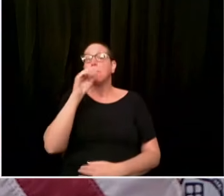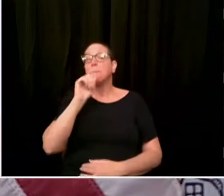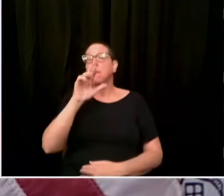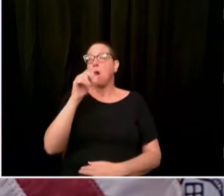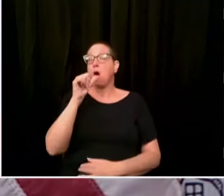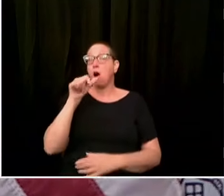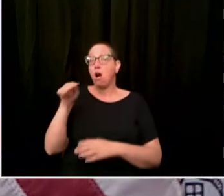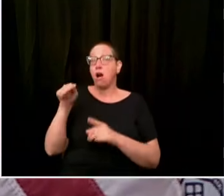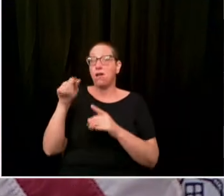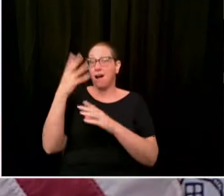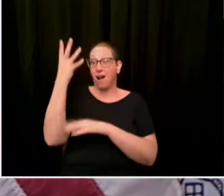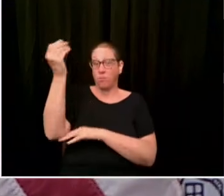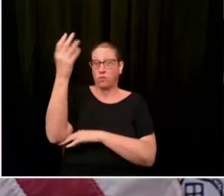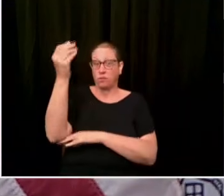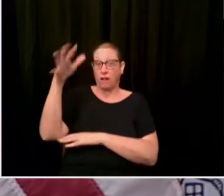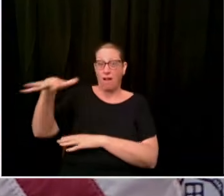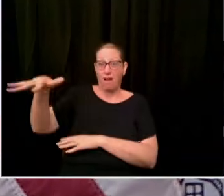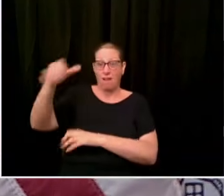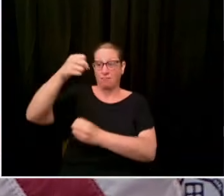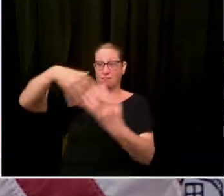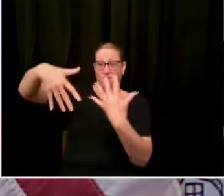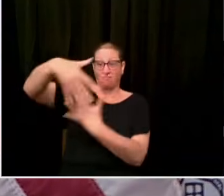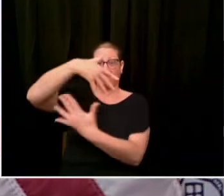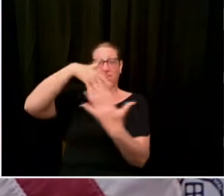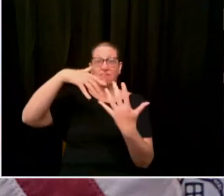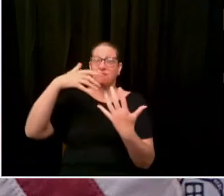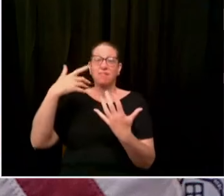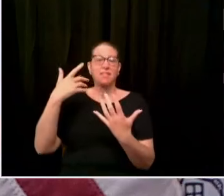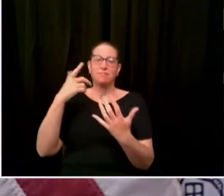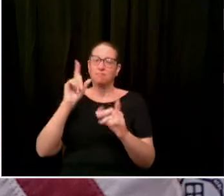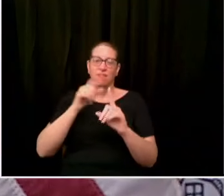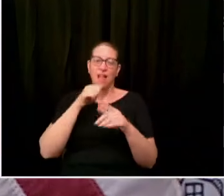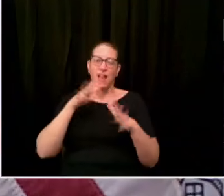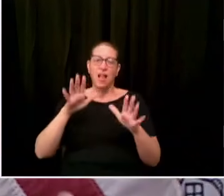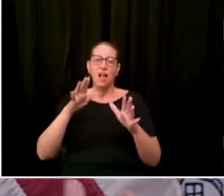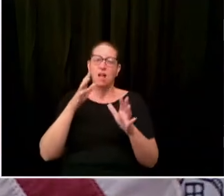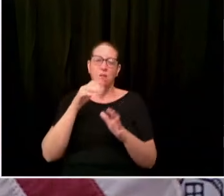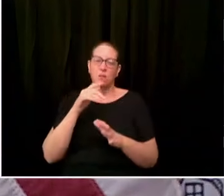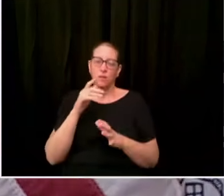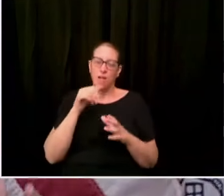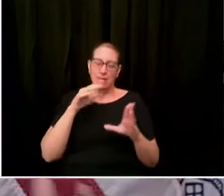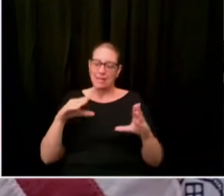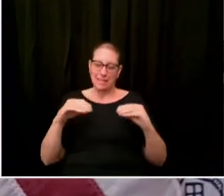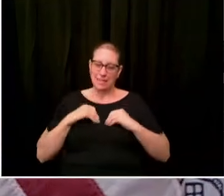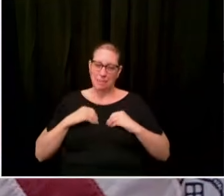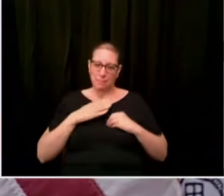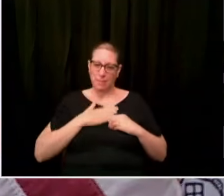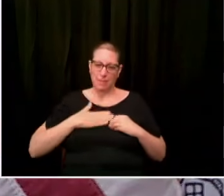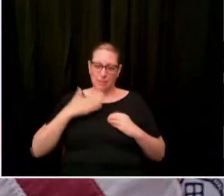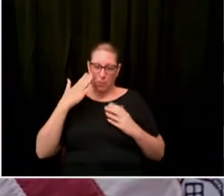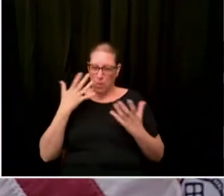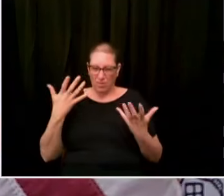I'M NOT COMFORTABLE AT ALL WITH PEOPLE CONGREGATI OUTSIDE BARS. IT'S THE SAME RULE. IF YOU START TO